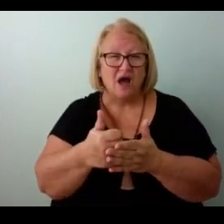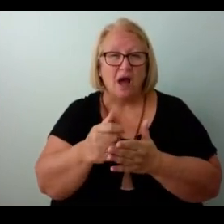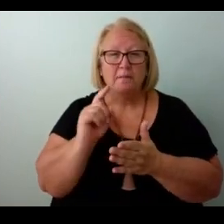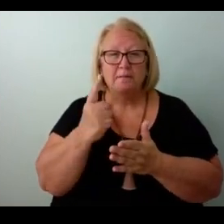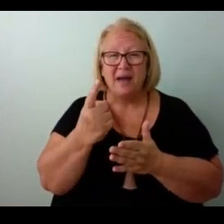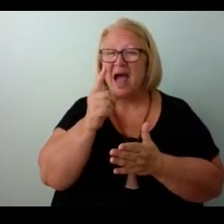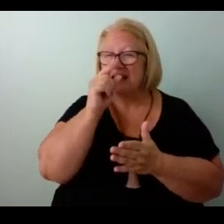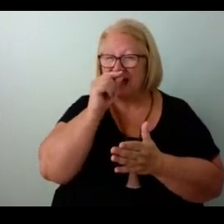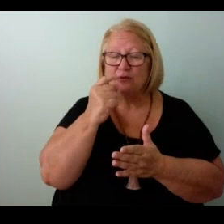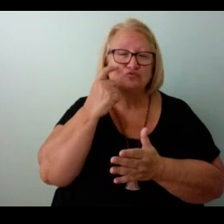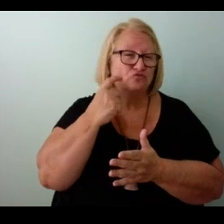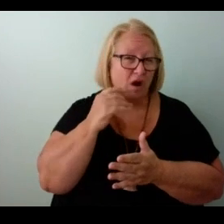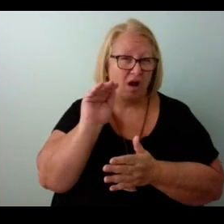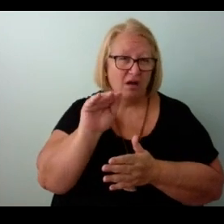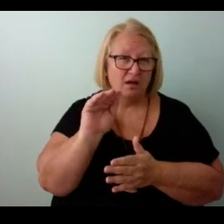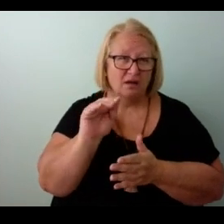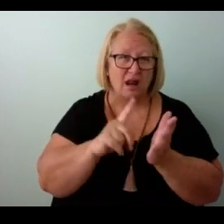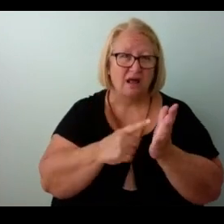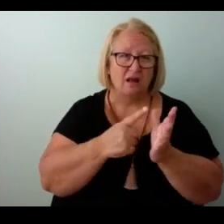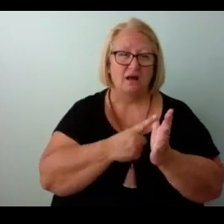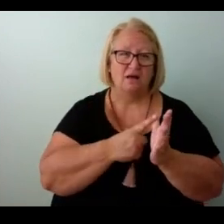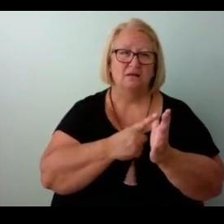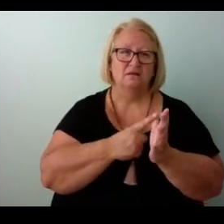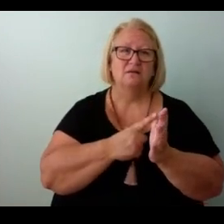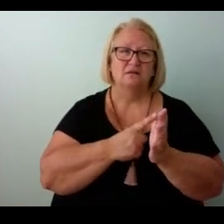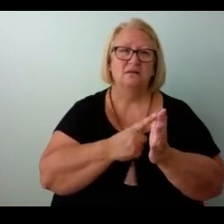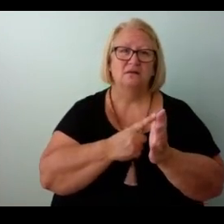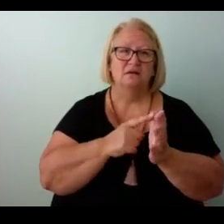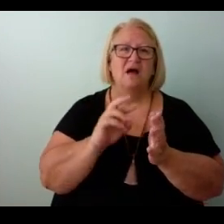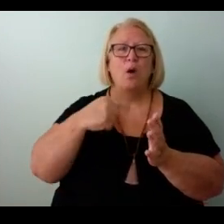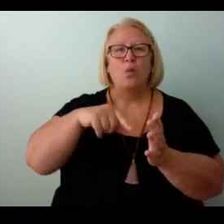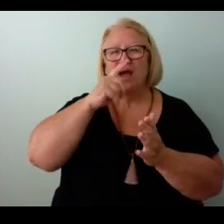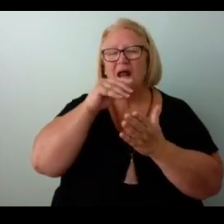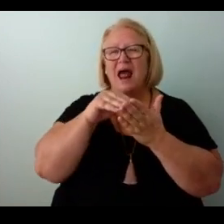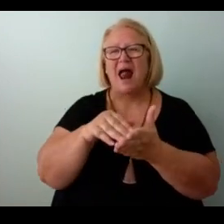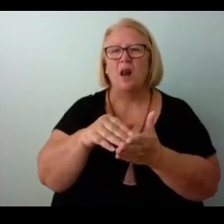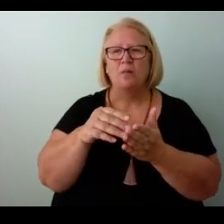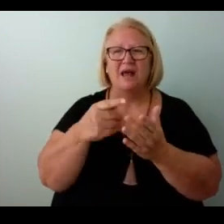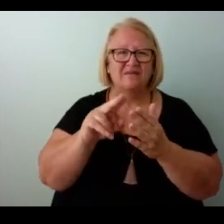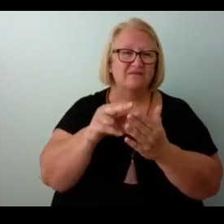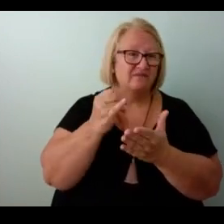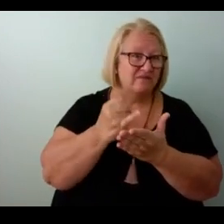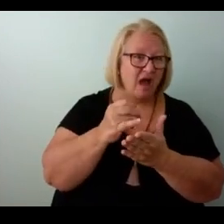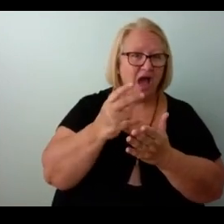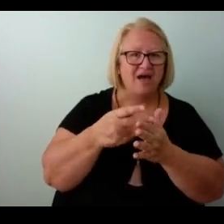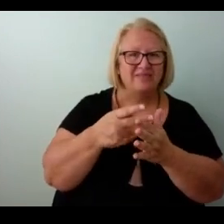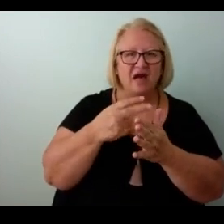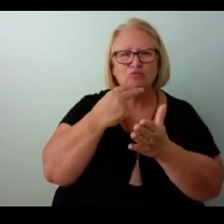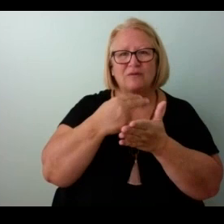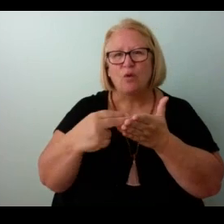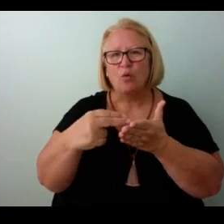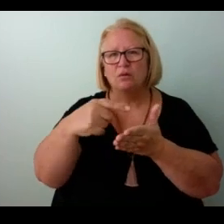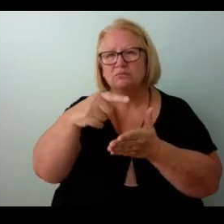You also have a lot of great referrals you can help them with, with other aspects of their life as well. Definitely.